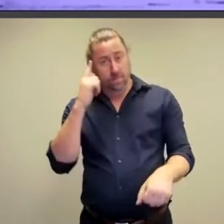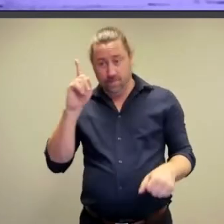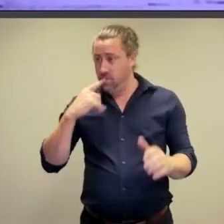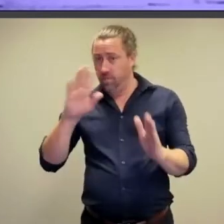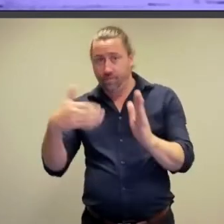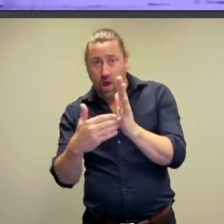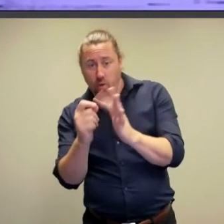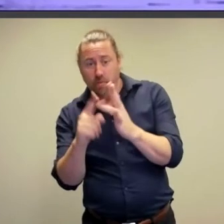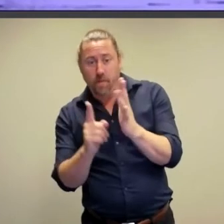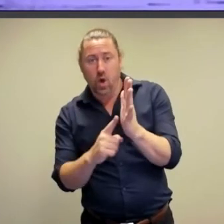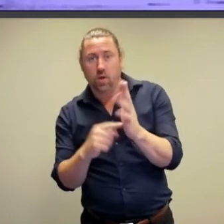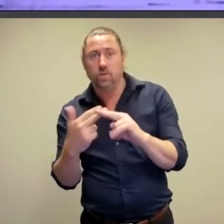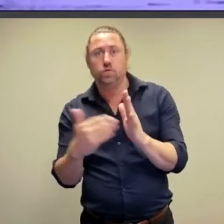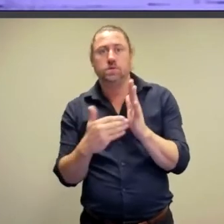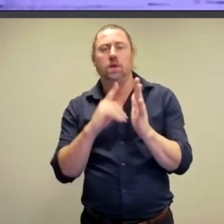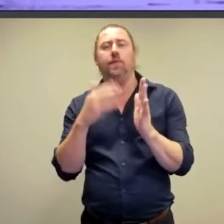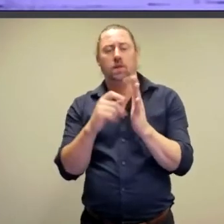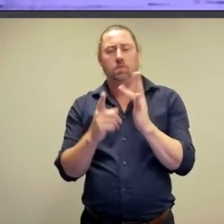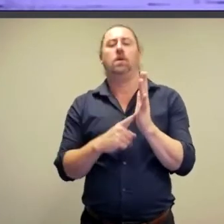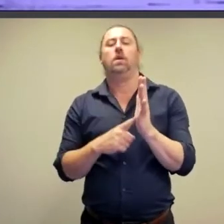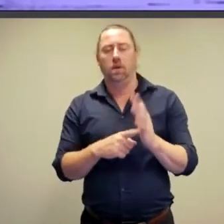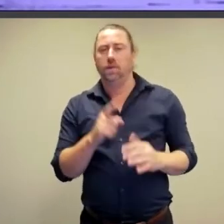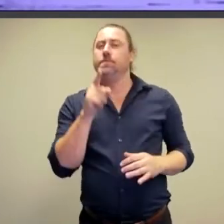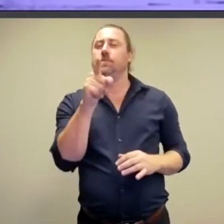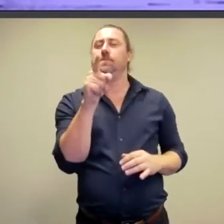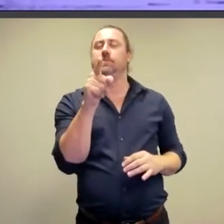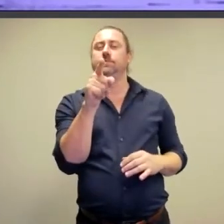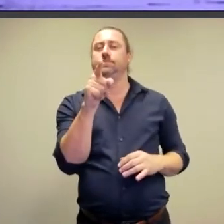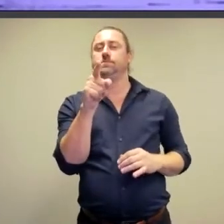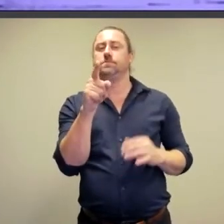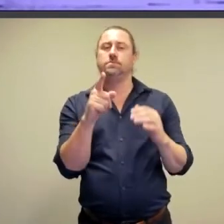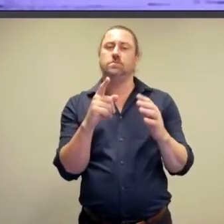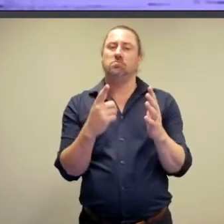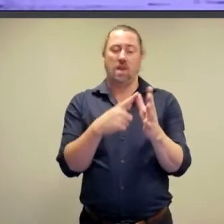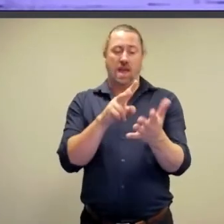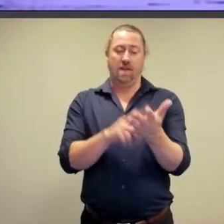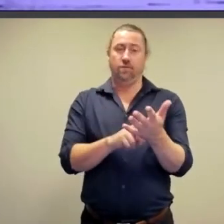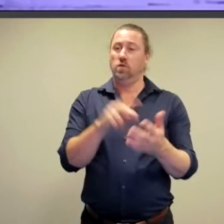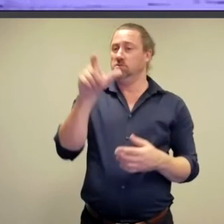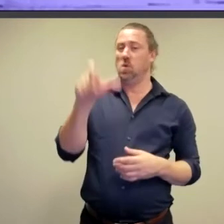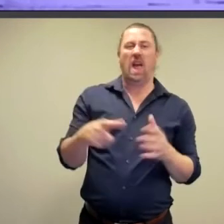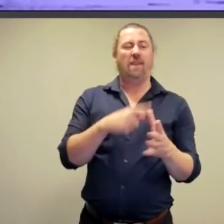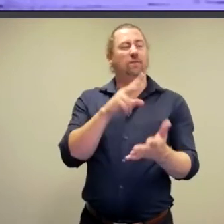poll for today. How long do you think the